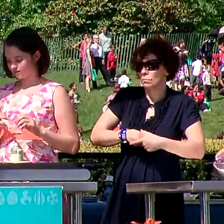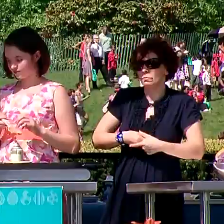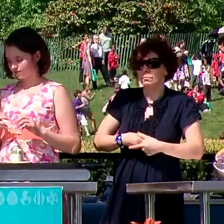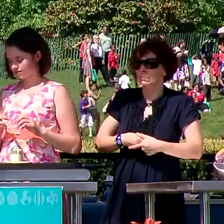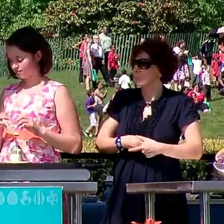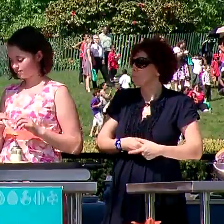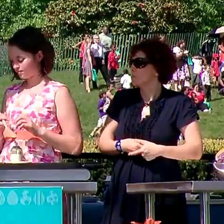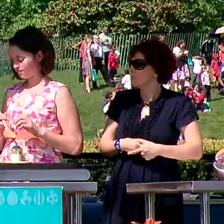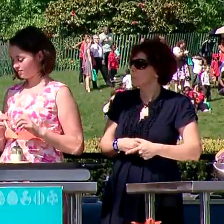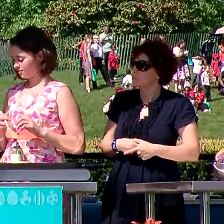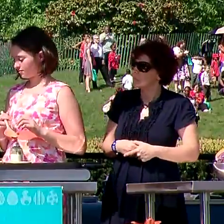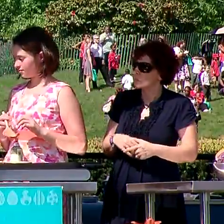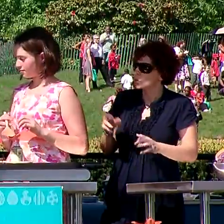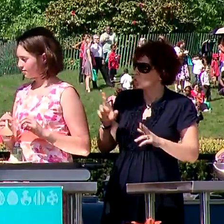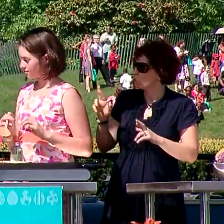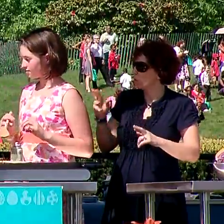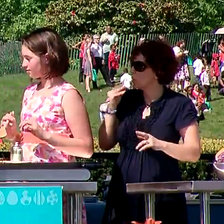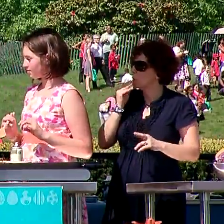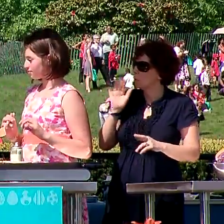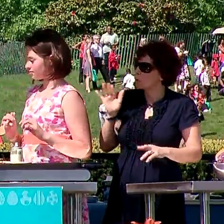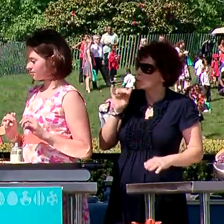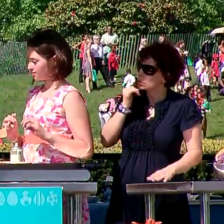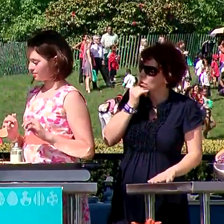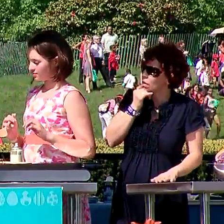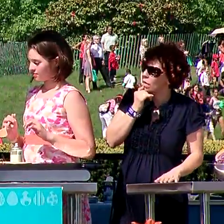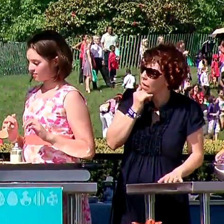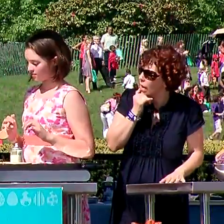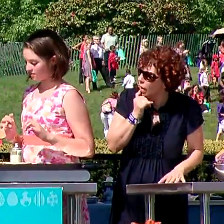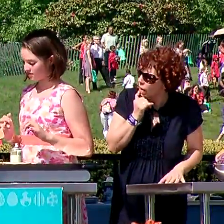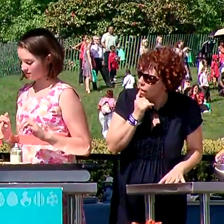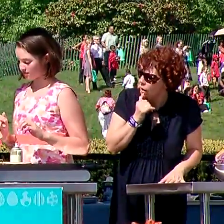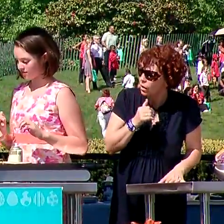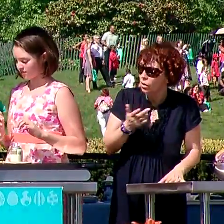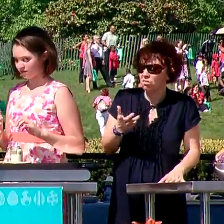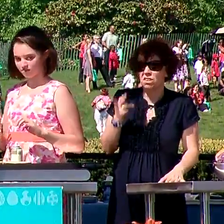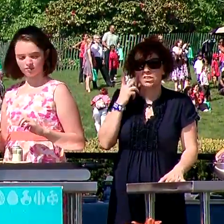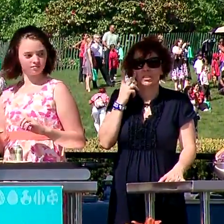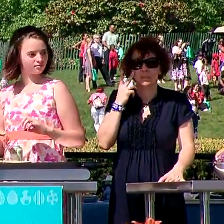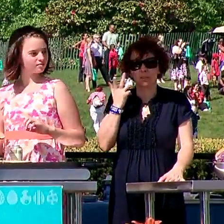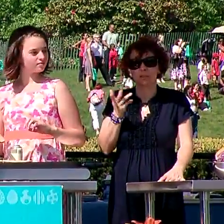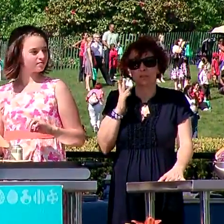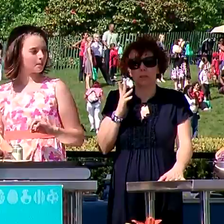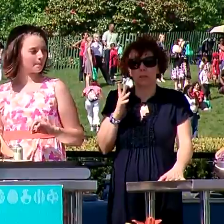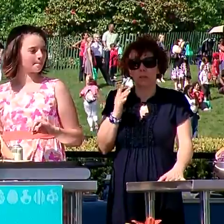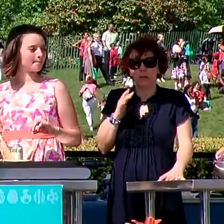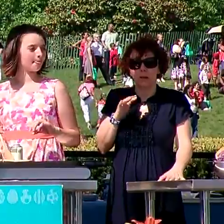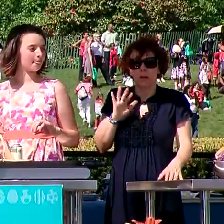Yes. Are you ready for yours? Okay. So let's see how yours is.